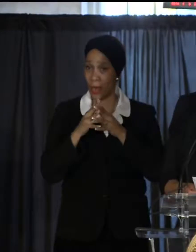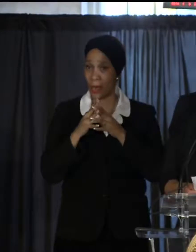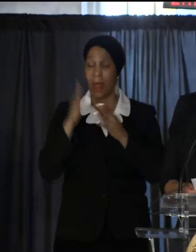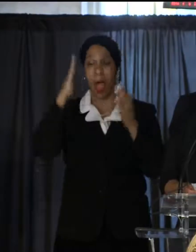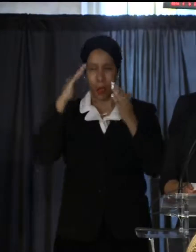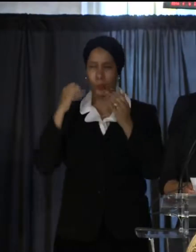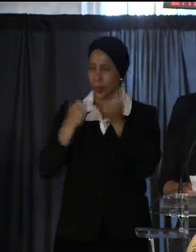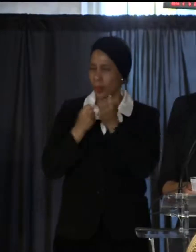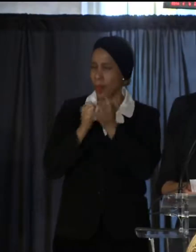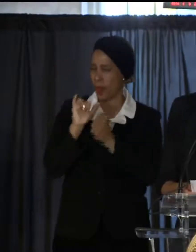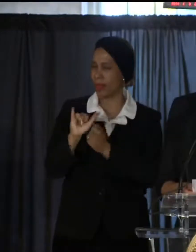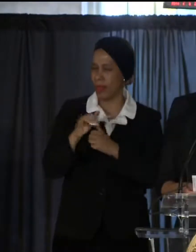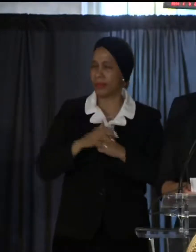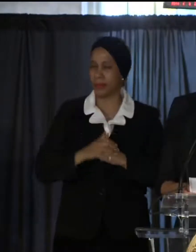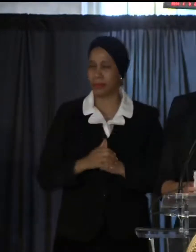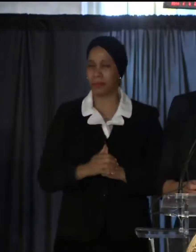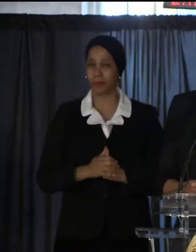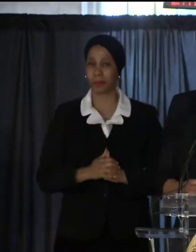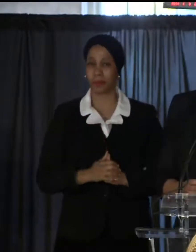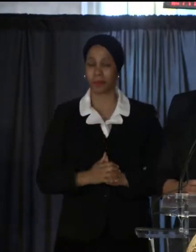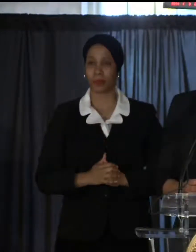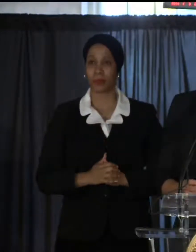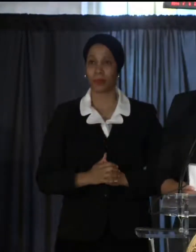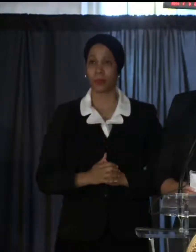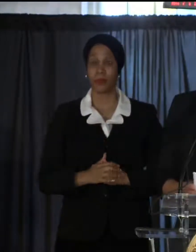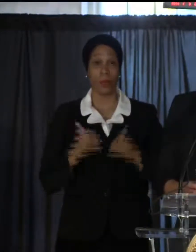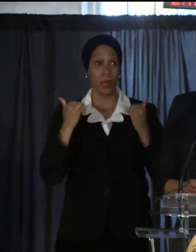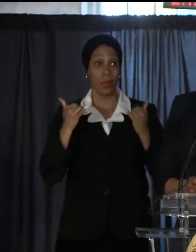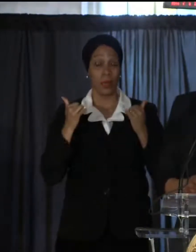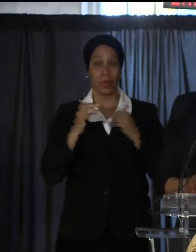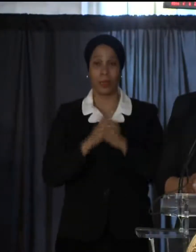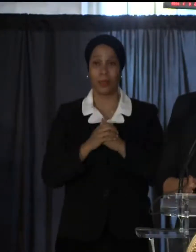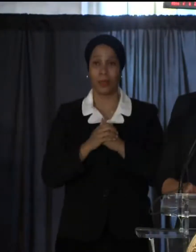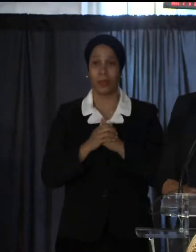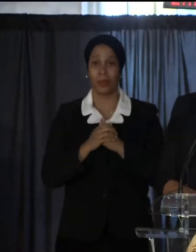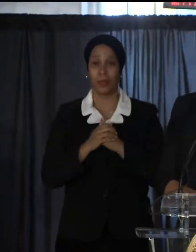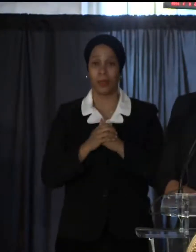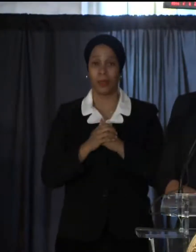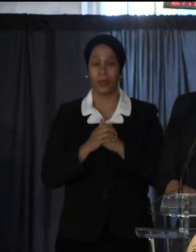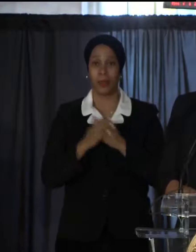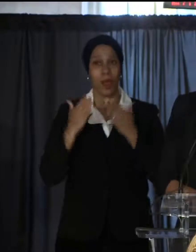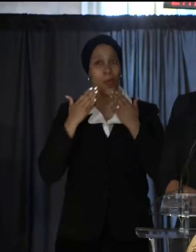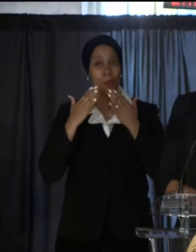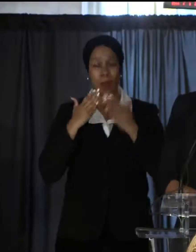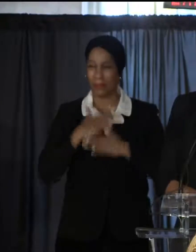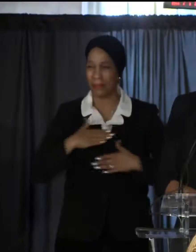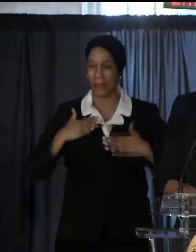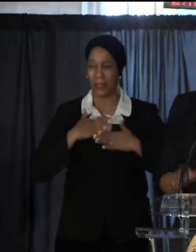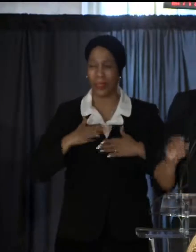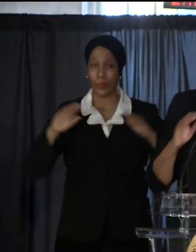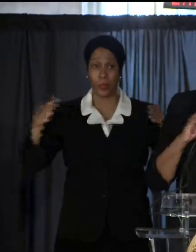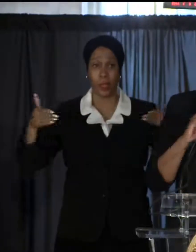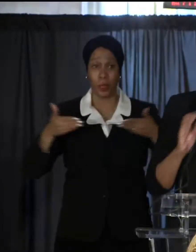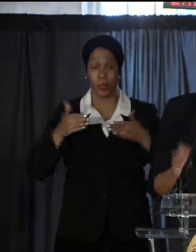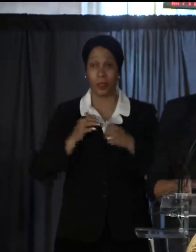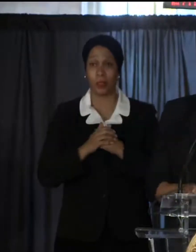US IN THAT. BUT NOW IT BRINGS ME GREAT PLEASURE TO INTRODUCE OUR